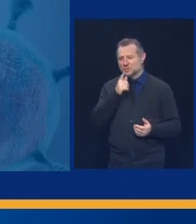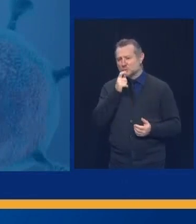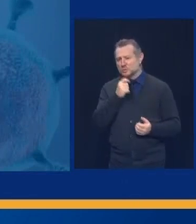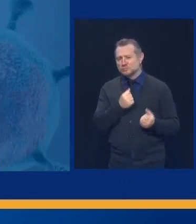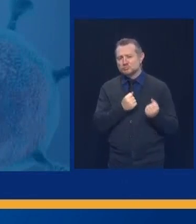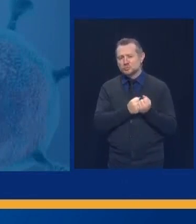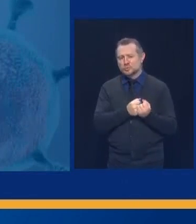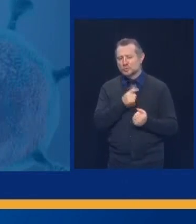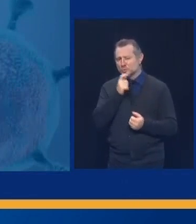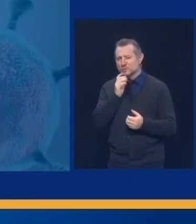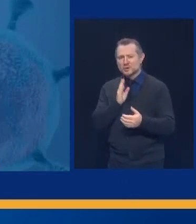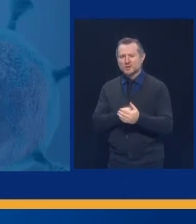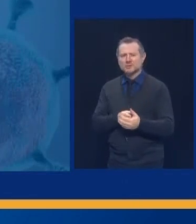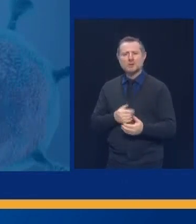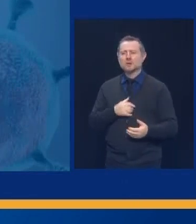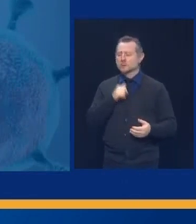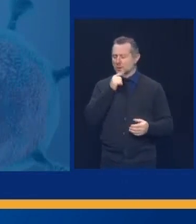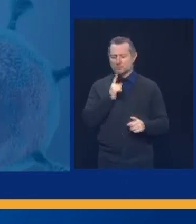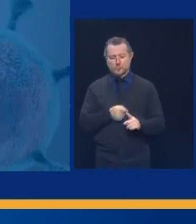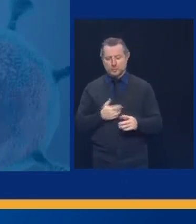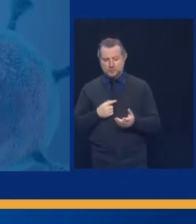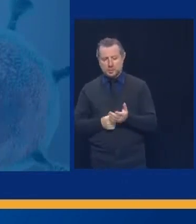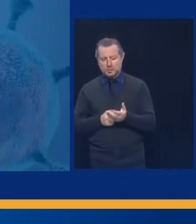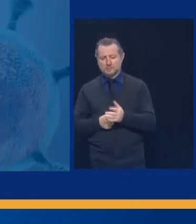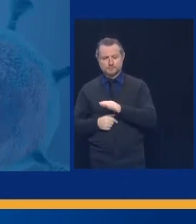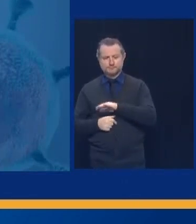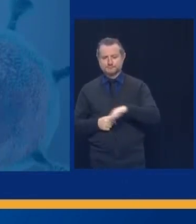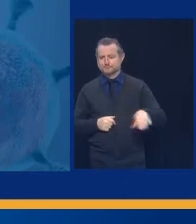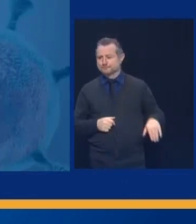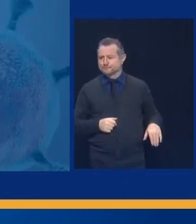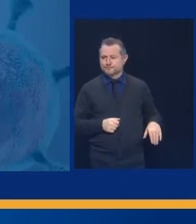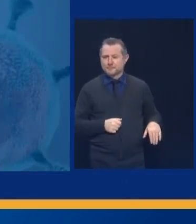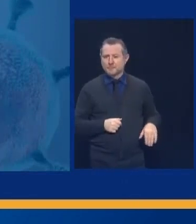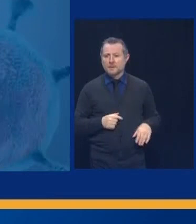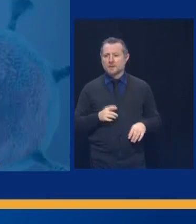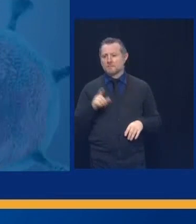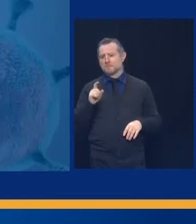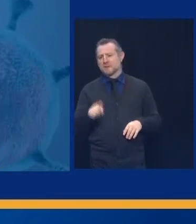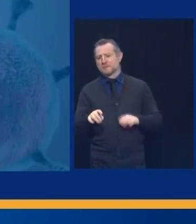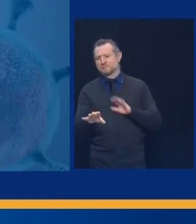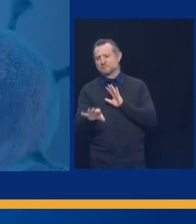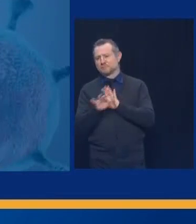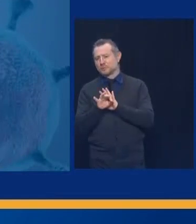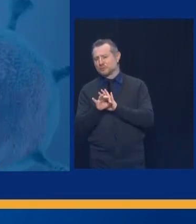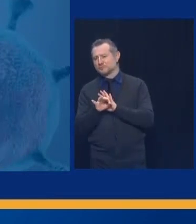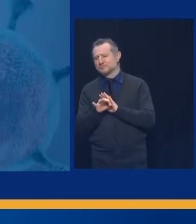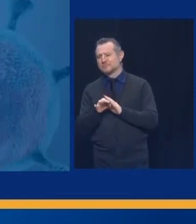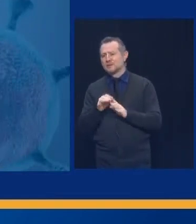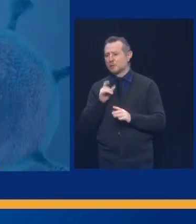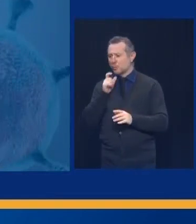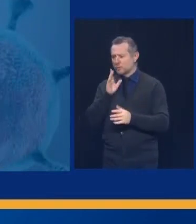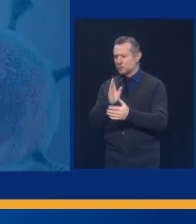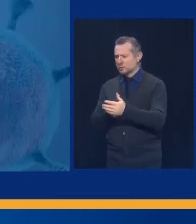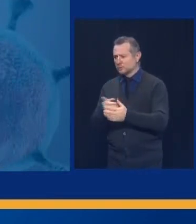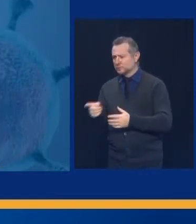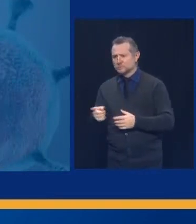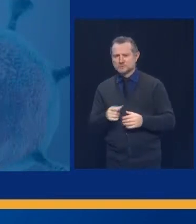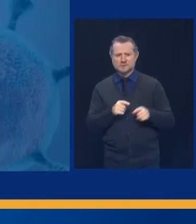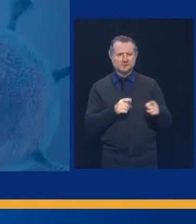DEATH. IT'S NOT A QUESTION OF WHO'S A GOOD GUY AND WHO'S A BAD GUY. WELL, PICK SIDES.